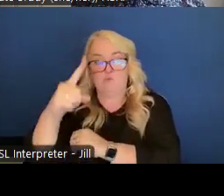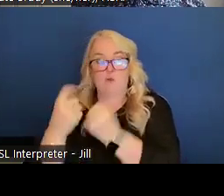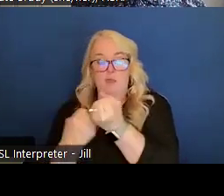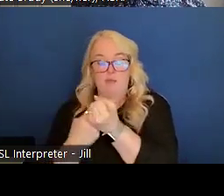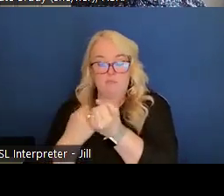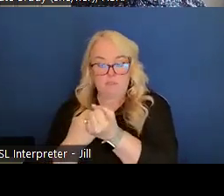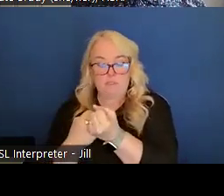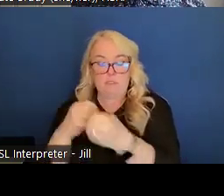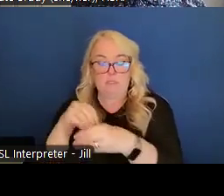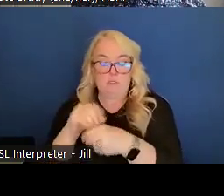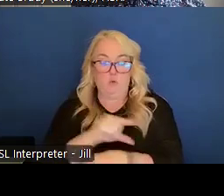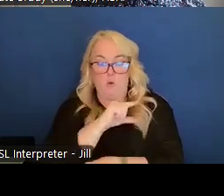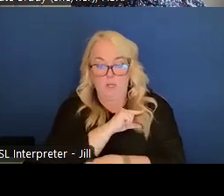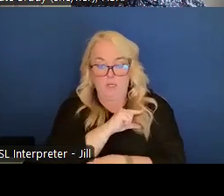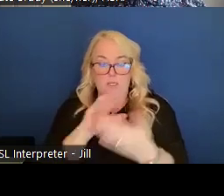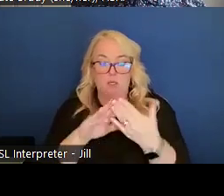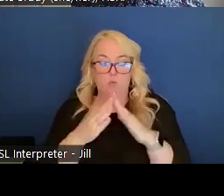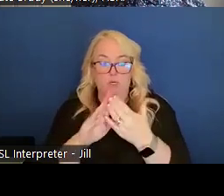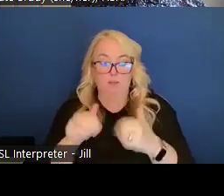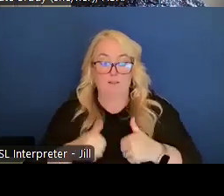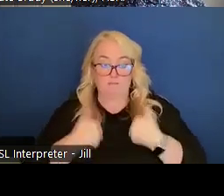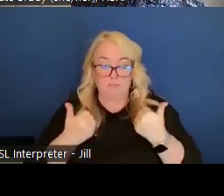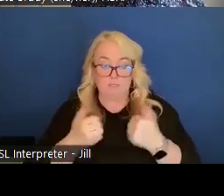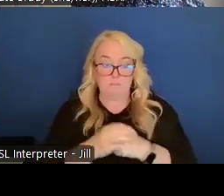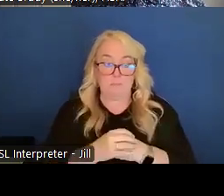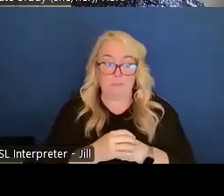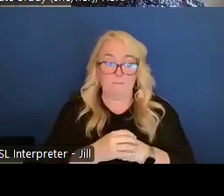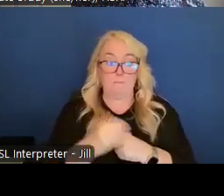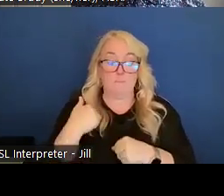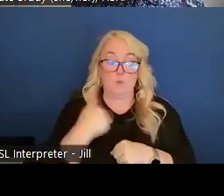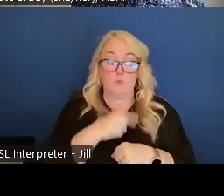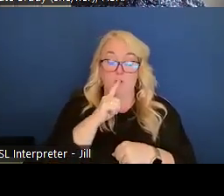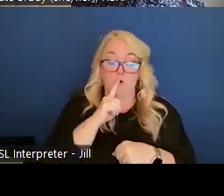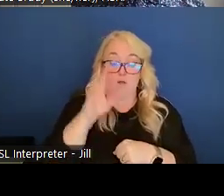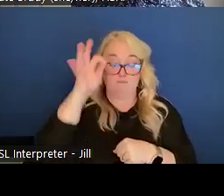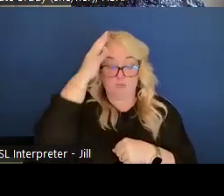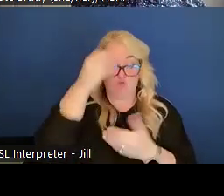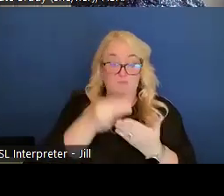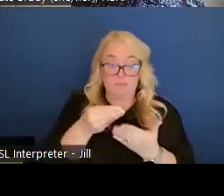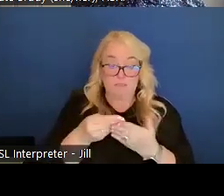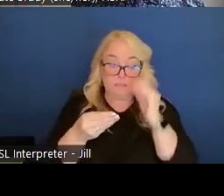living. Because we are federally funded, it is important to note